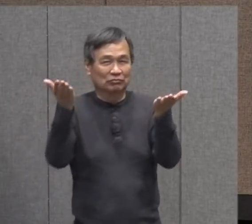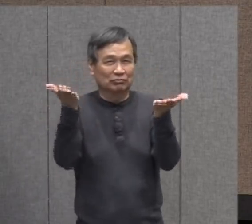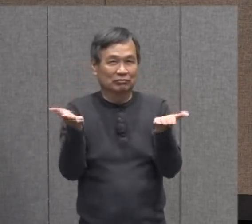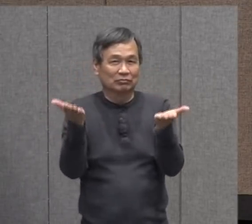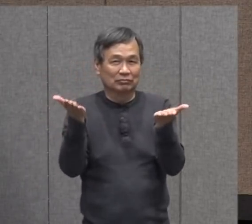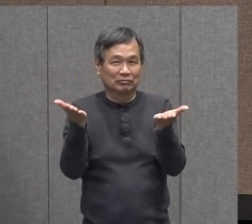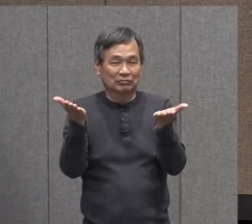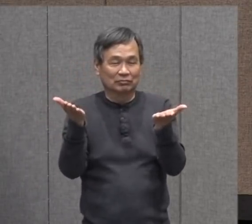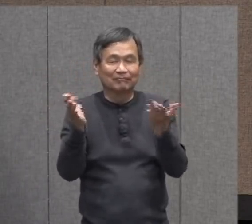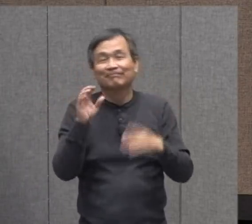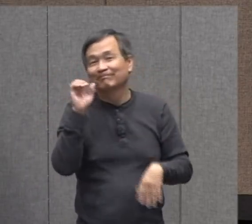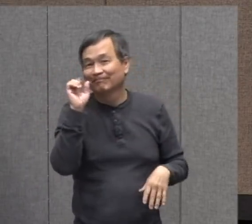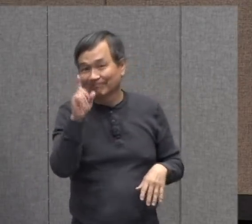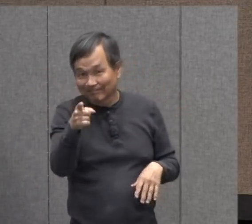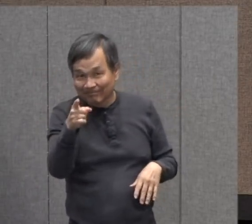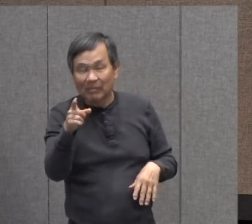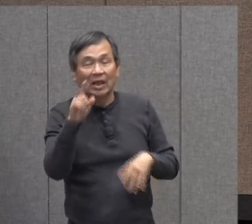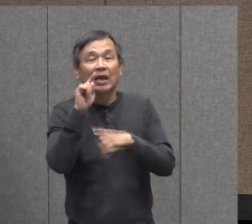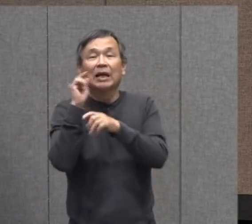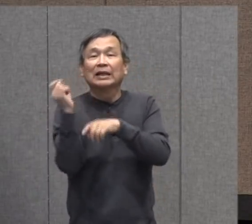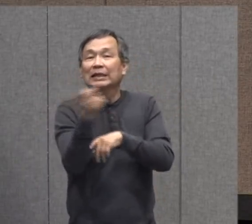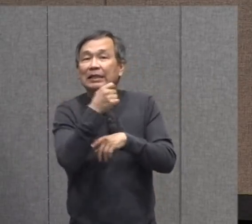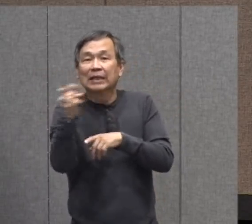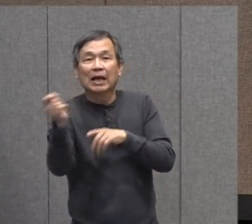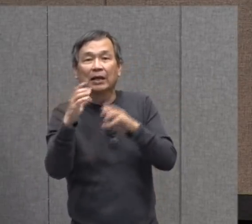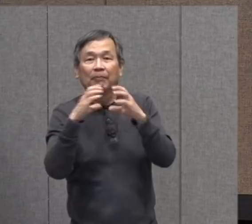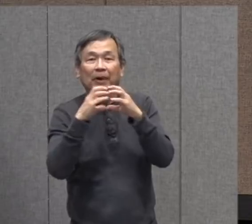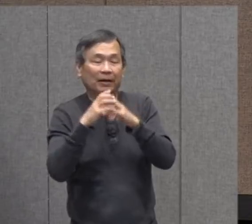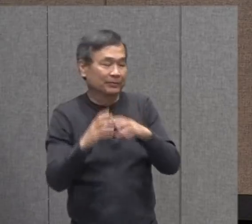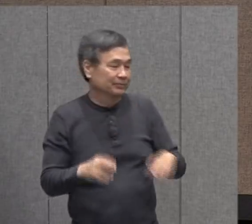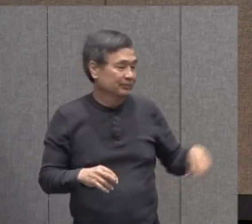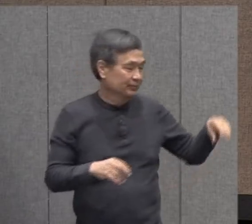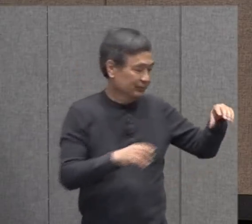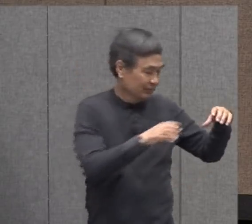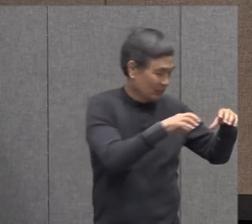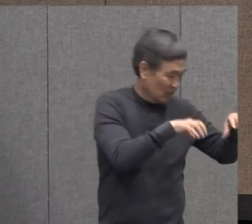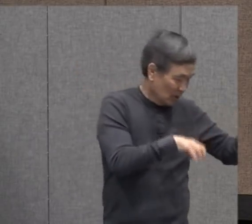Definitely, this tennis ball is the next lightest object.